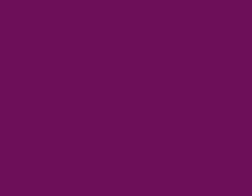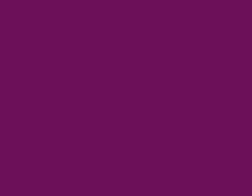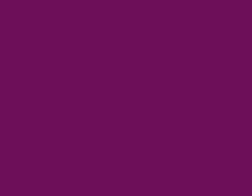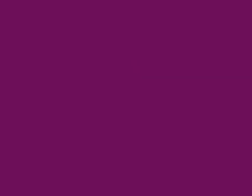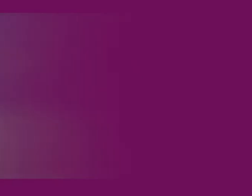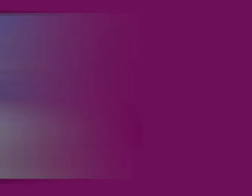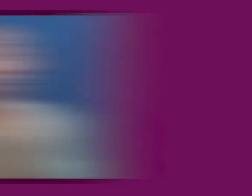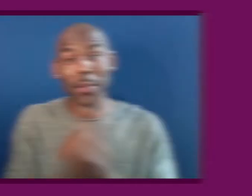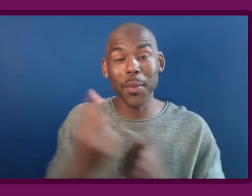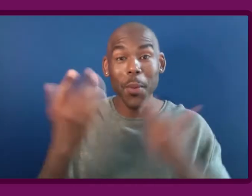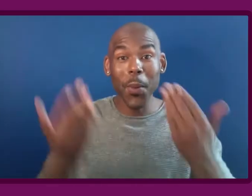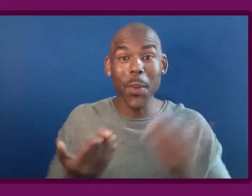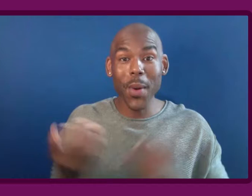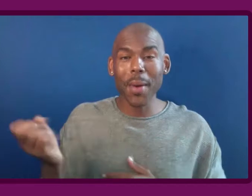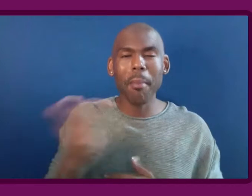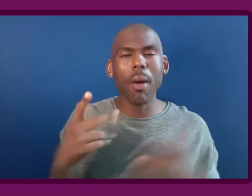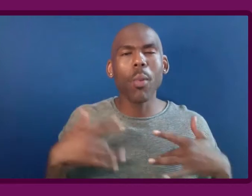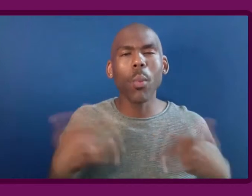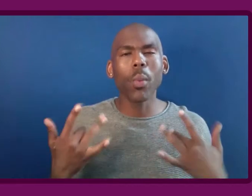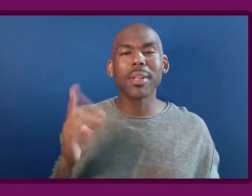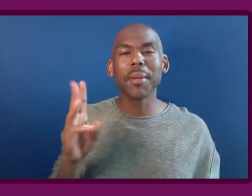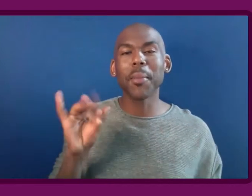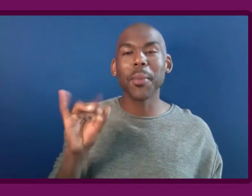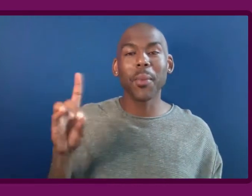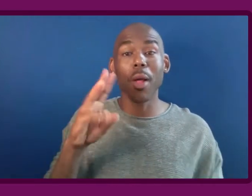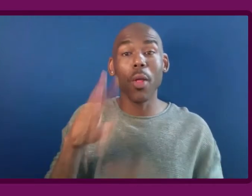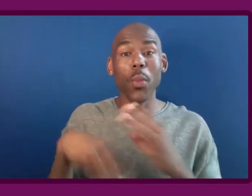Ashley Inkumsah: Hello everyone, and welcome back to What's Up WID,